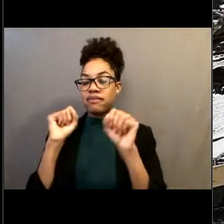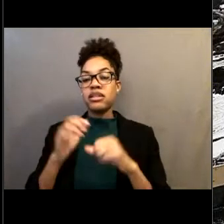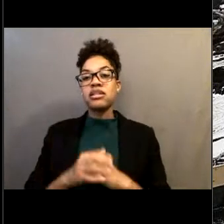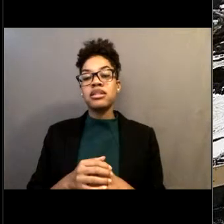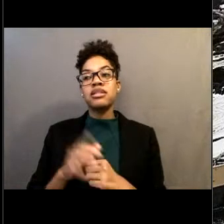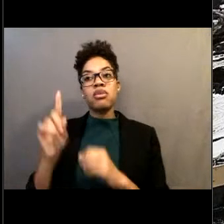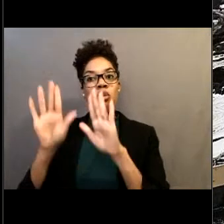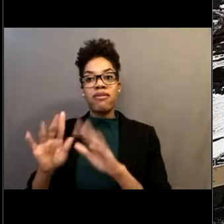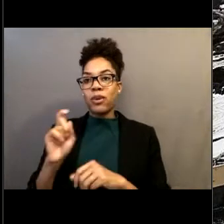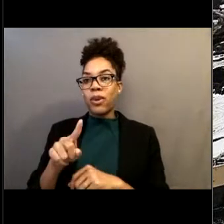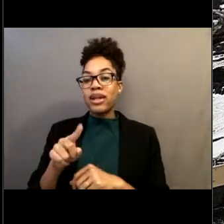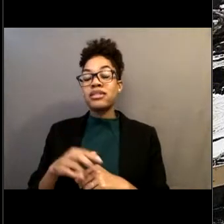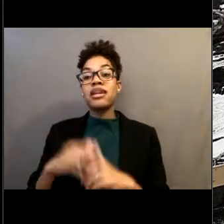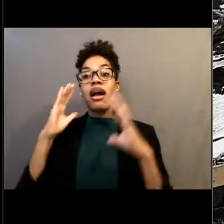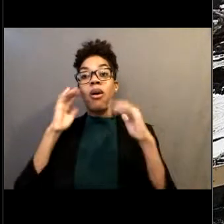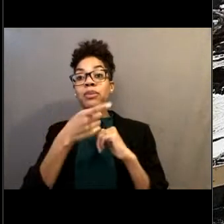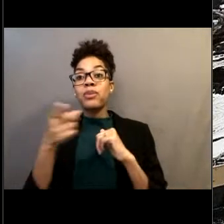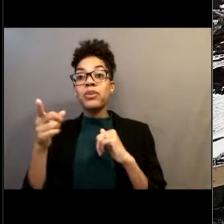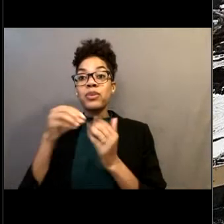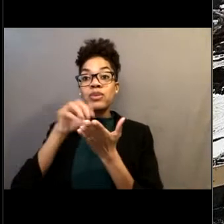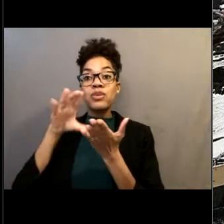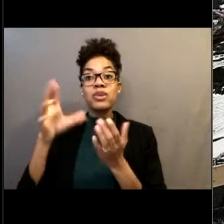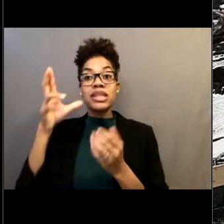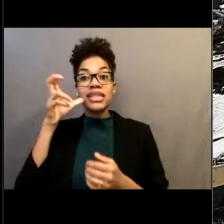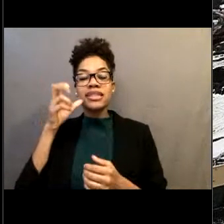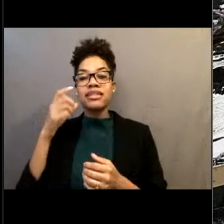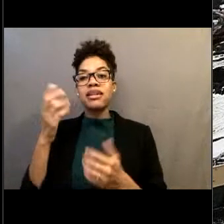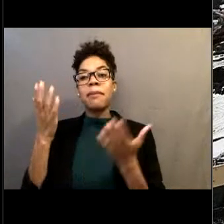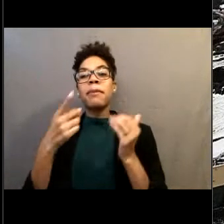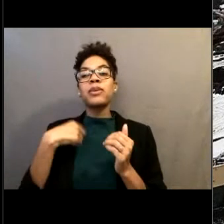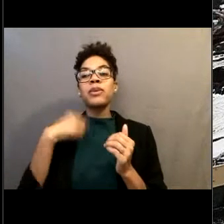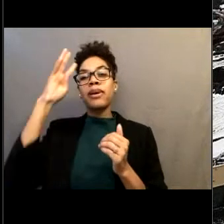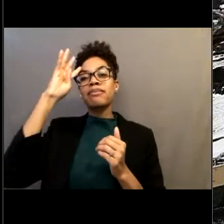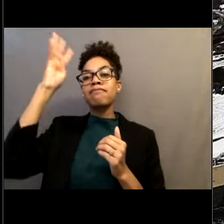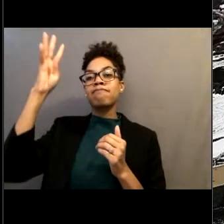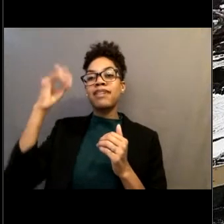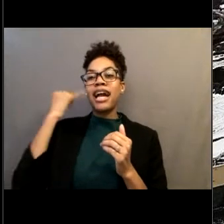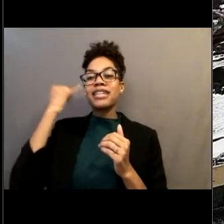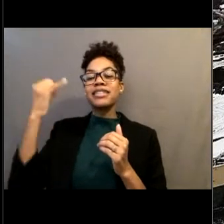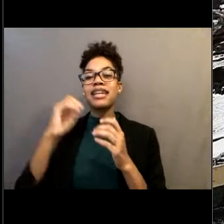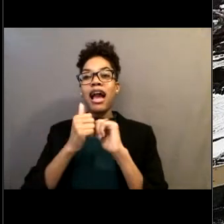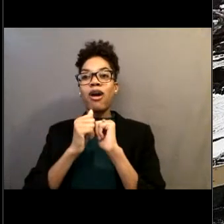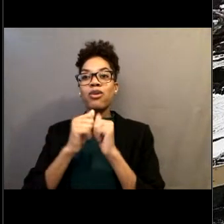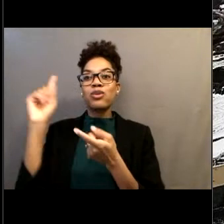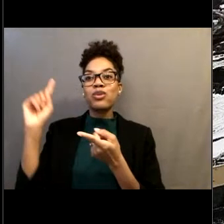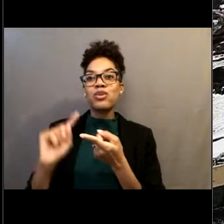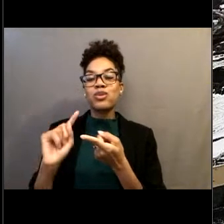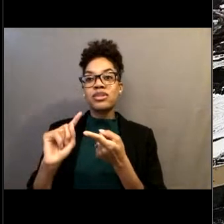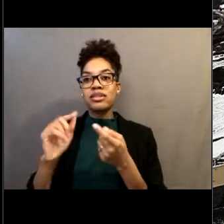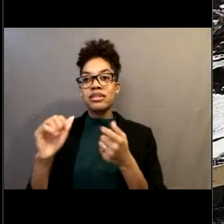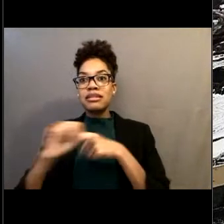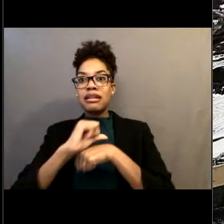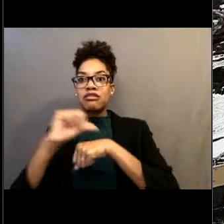of ways to reduce this from being an issue in the future. It's going to be something that we're going to as more satellites, get into orbit it's going to be something